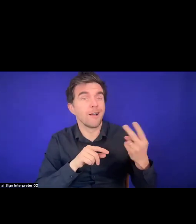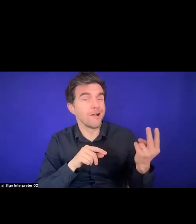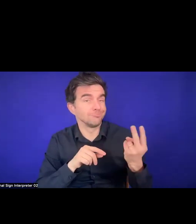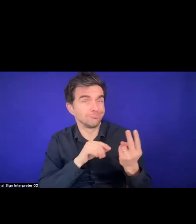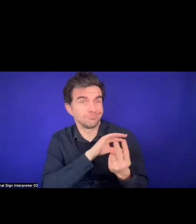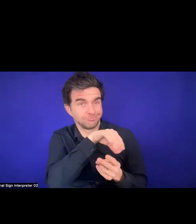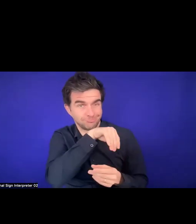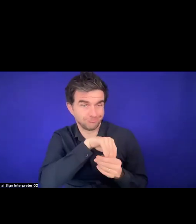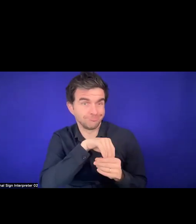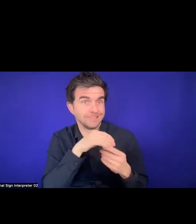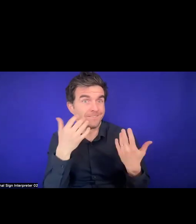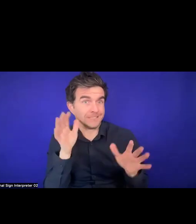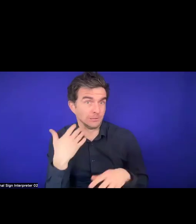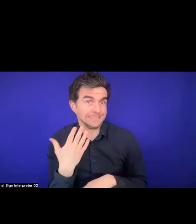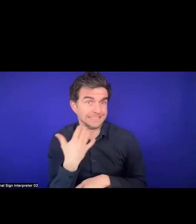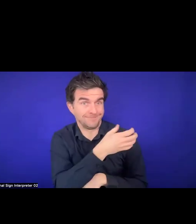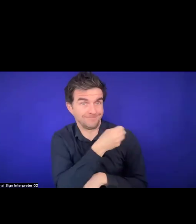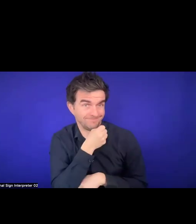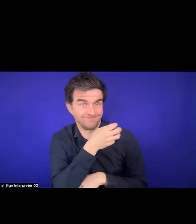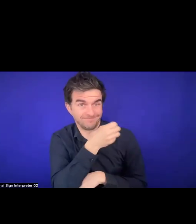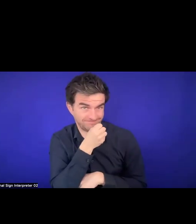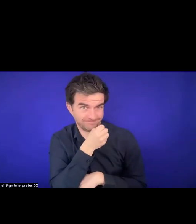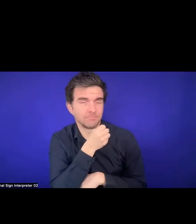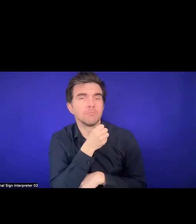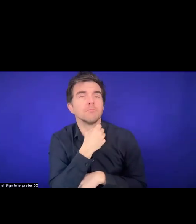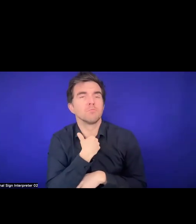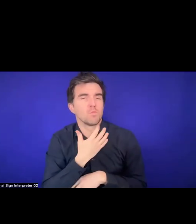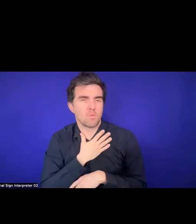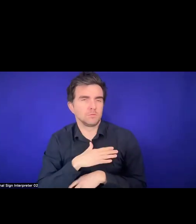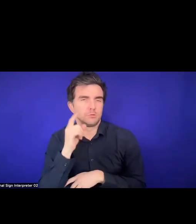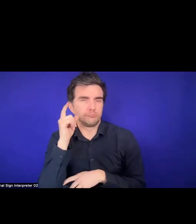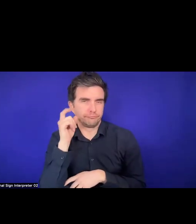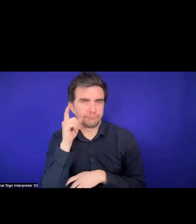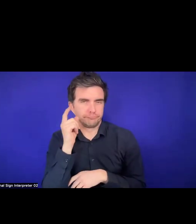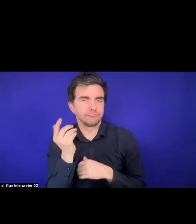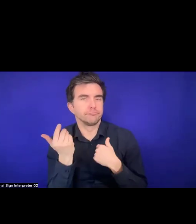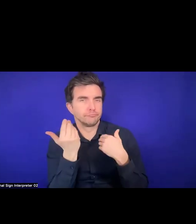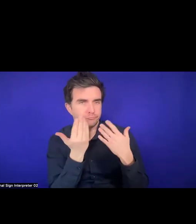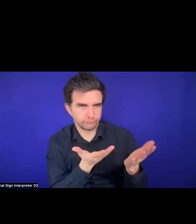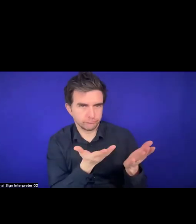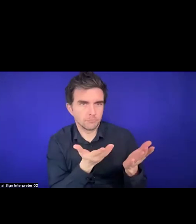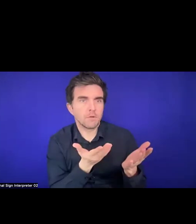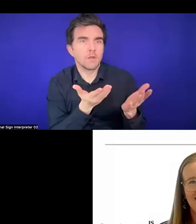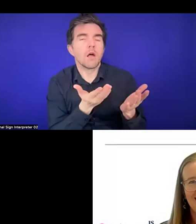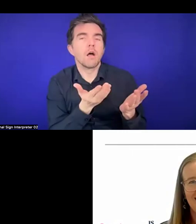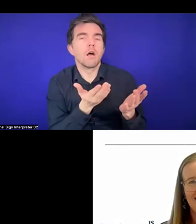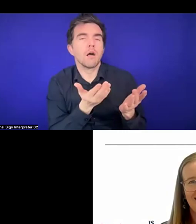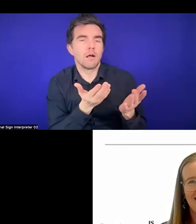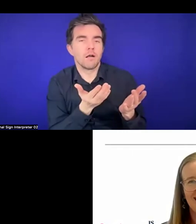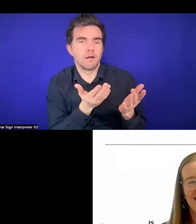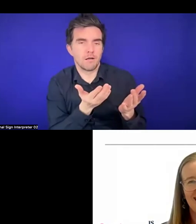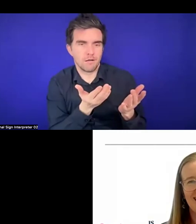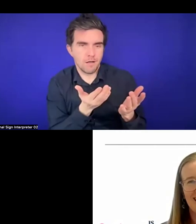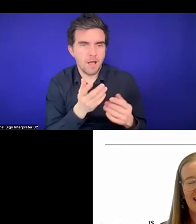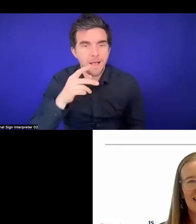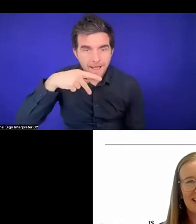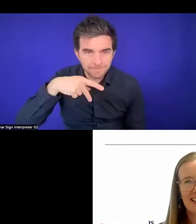work under call one, I am going to begin with Philippa Duell-Piening, to give her tips and